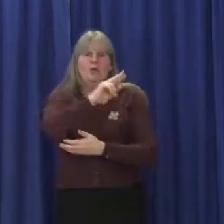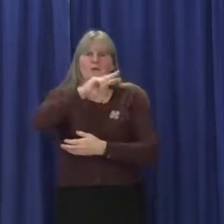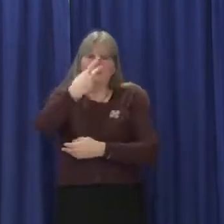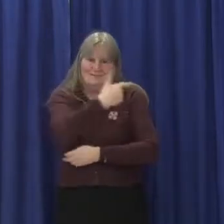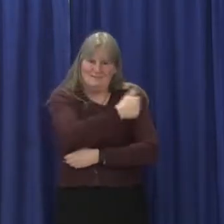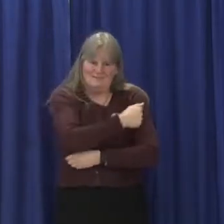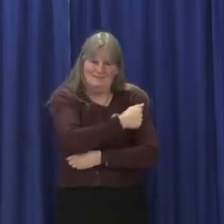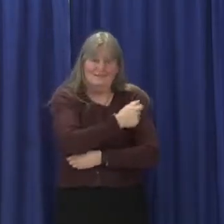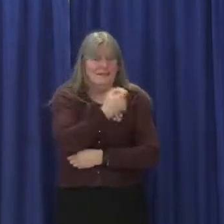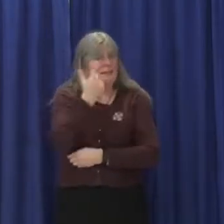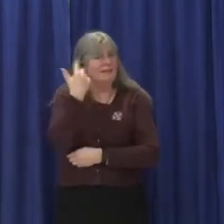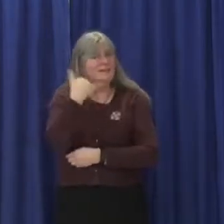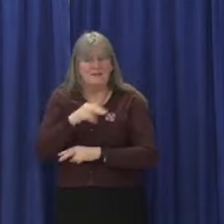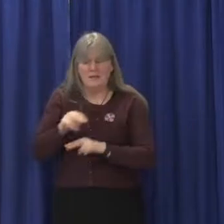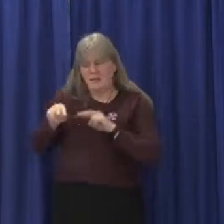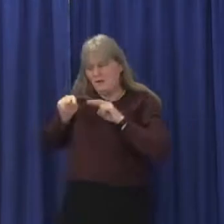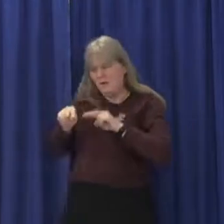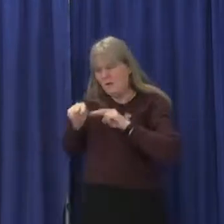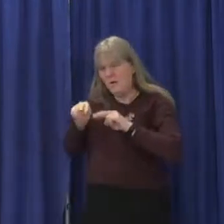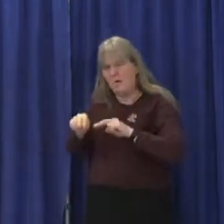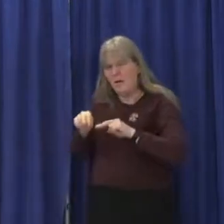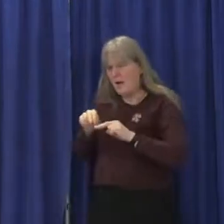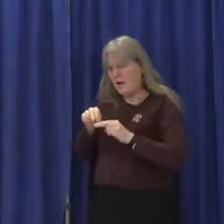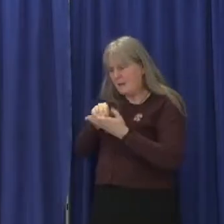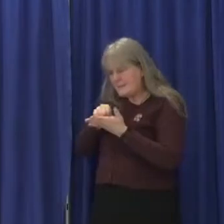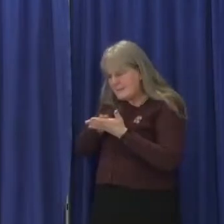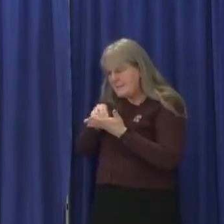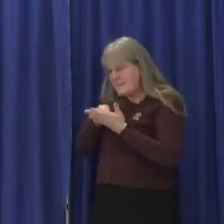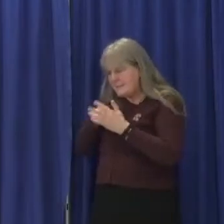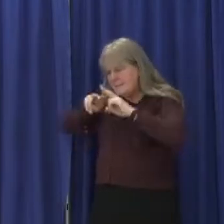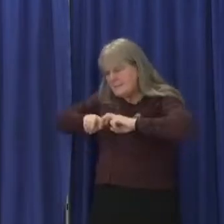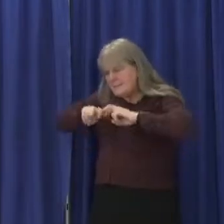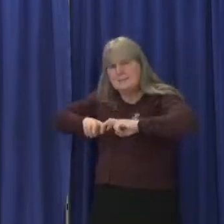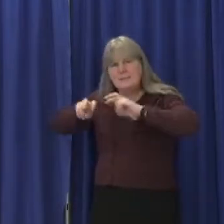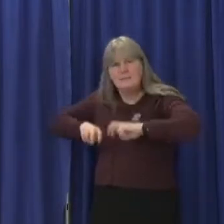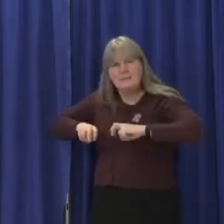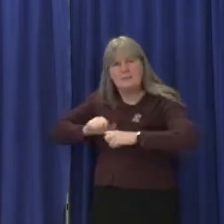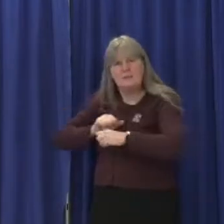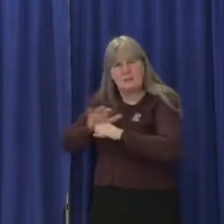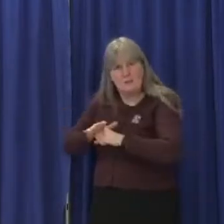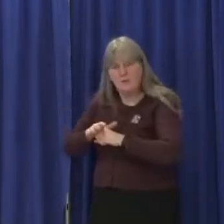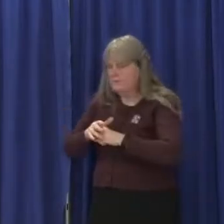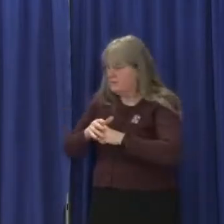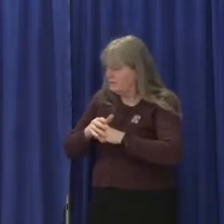virus, and the government is doing a great job of tracking it and understanding how it is